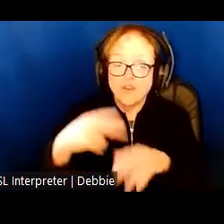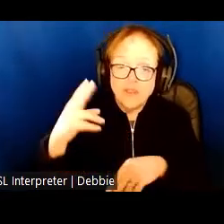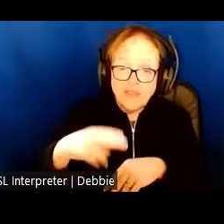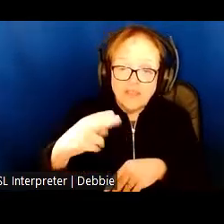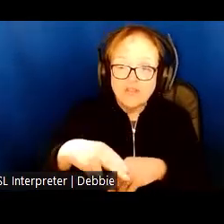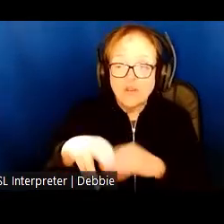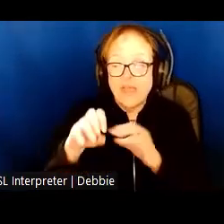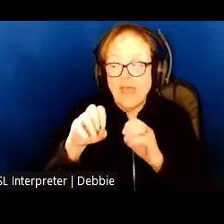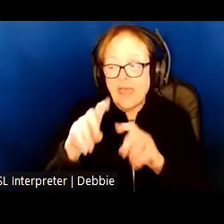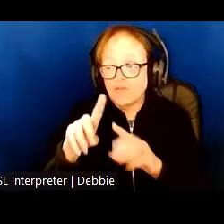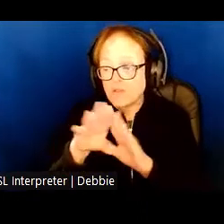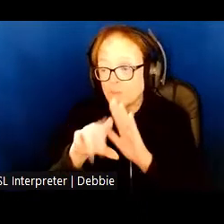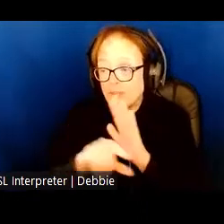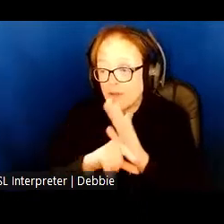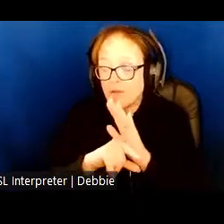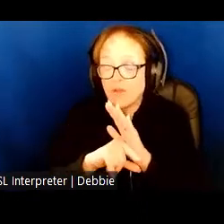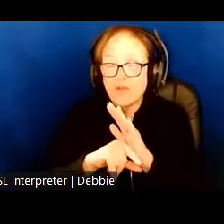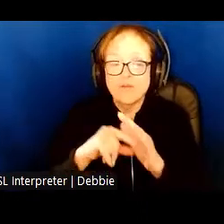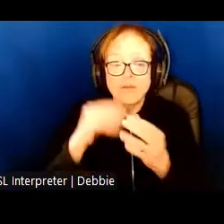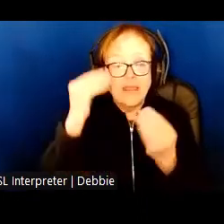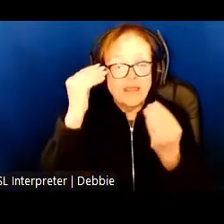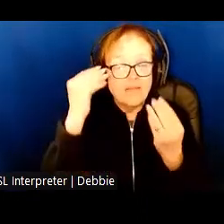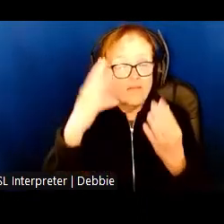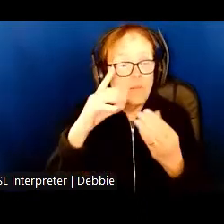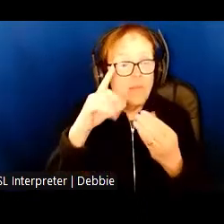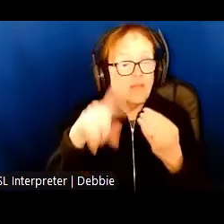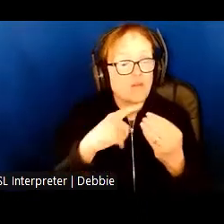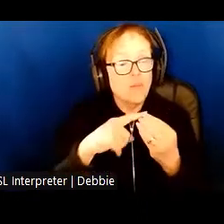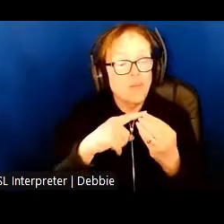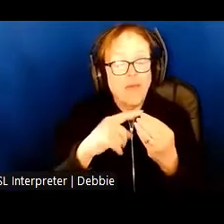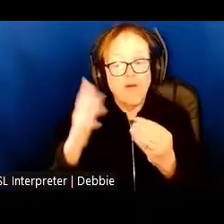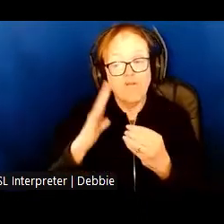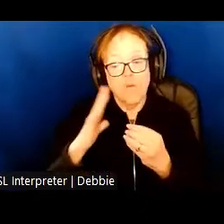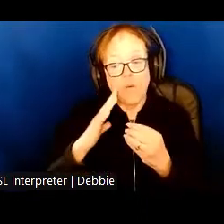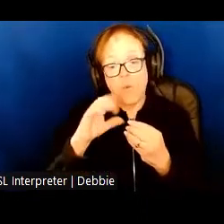educational background; information about former or current employment; and details